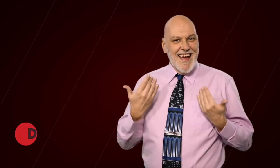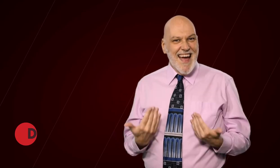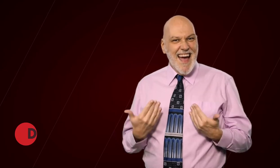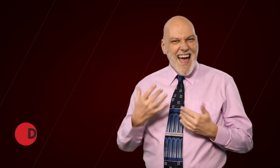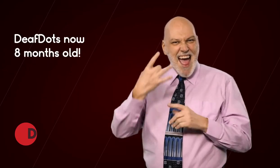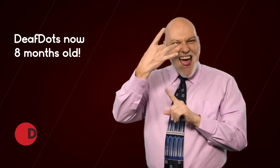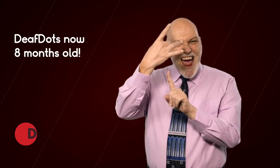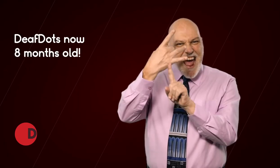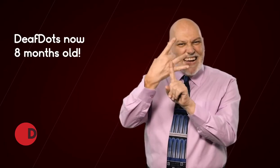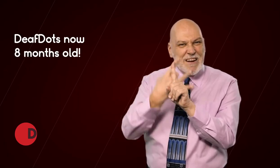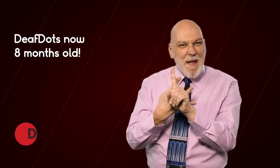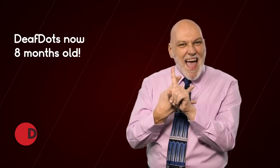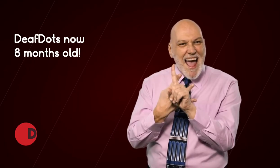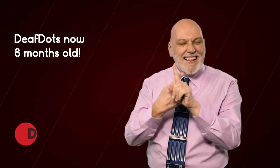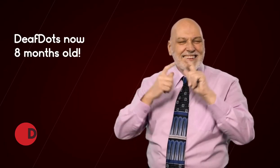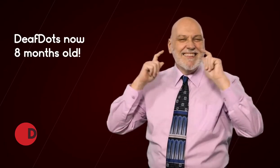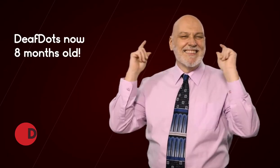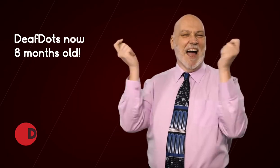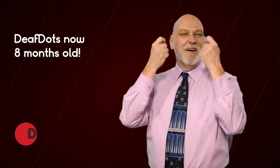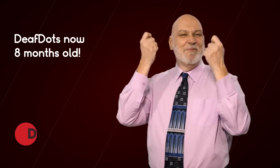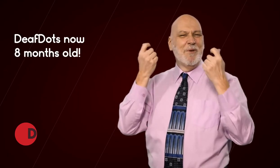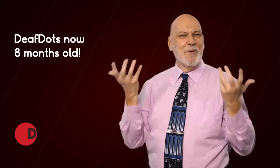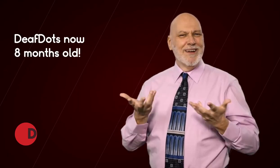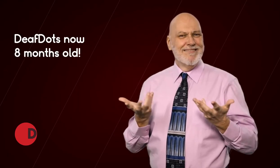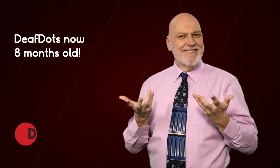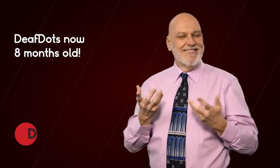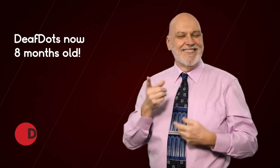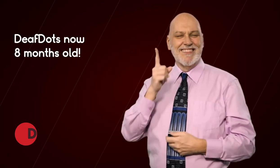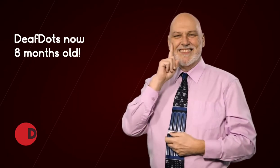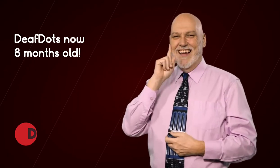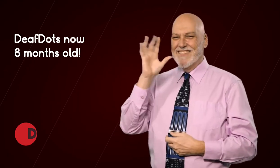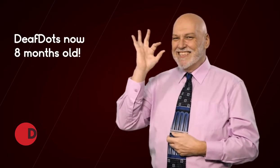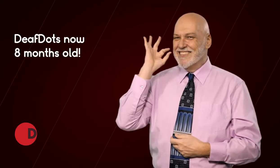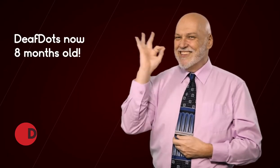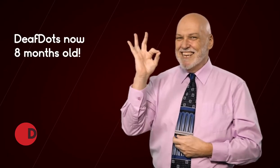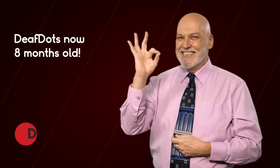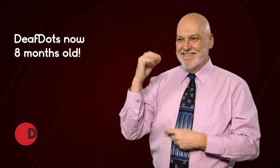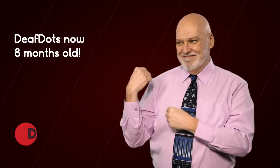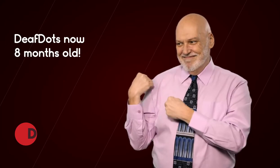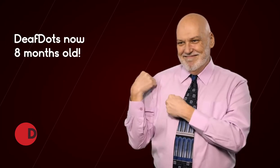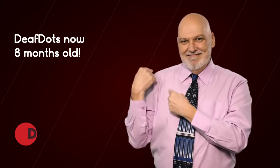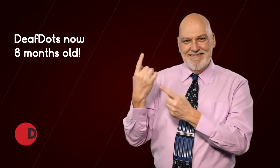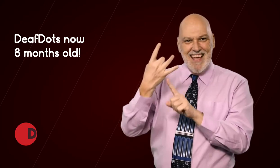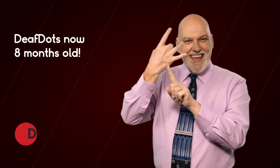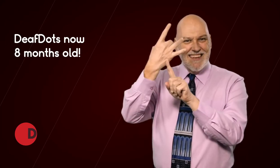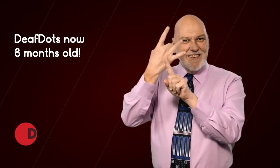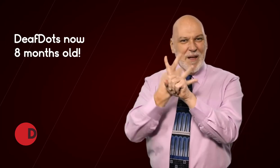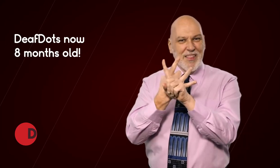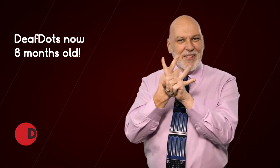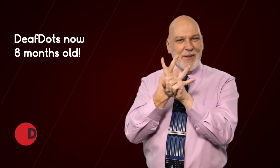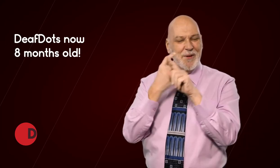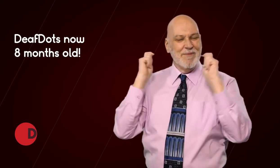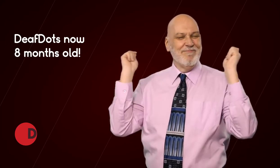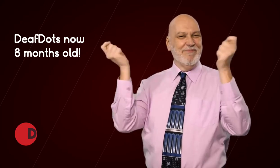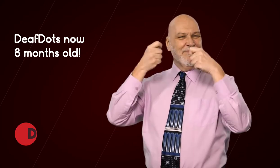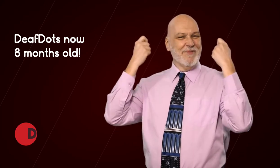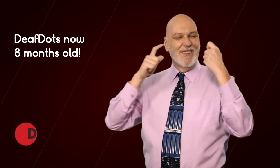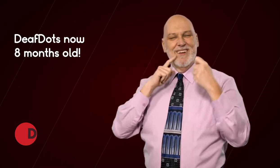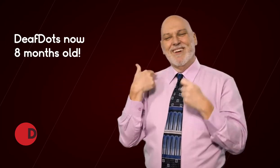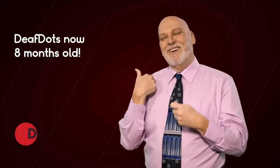[Anselmo]: This month DeafDots celebrates 8 months!